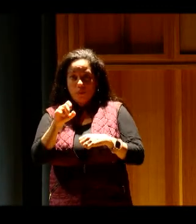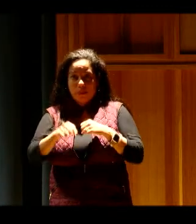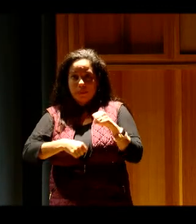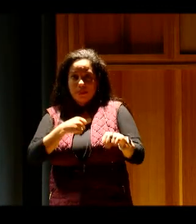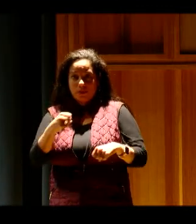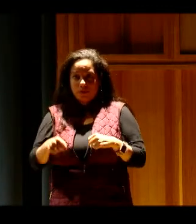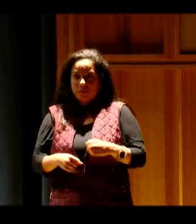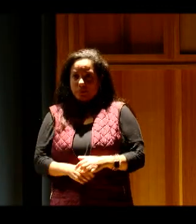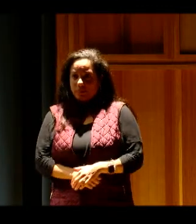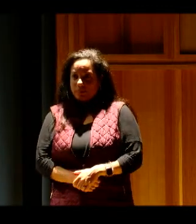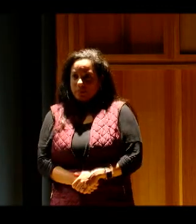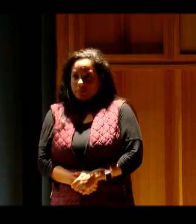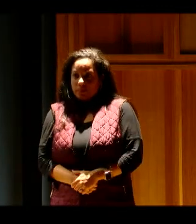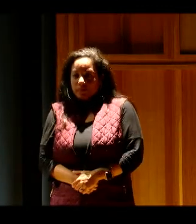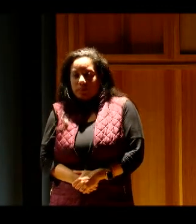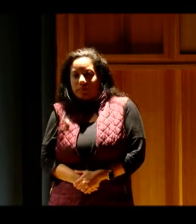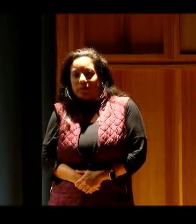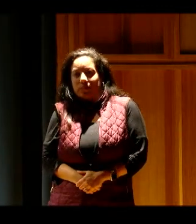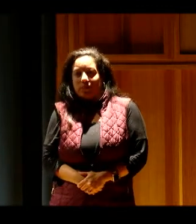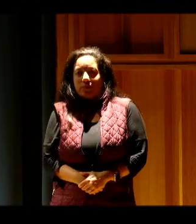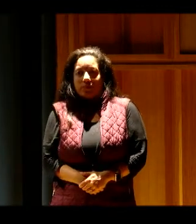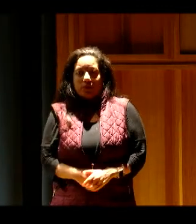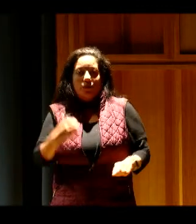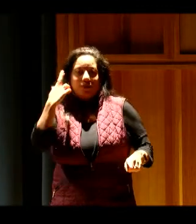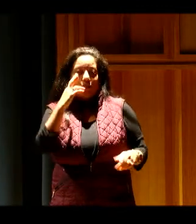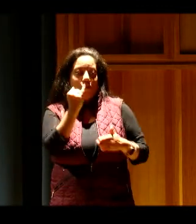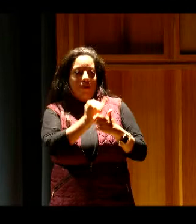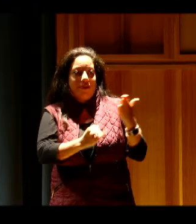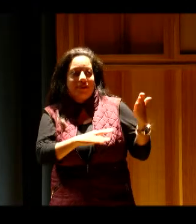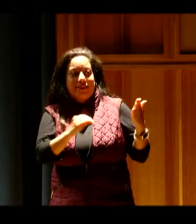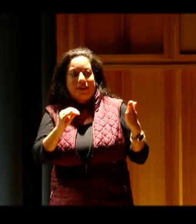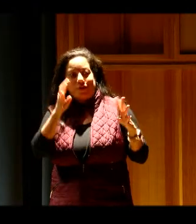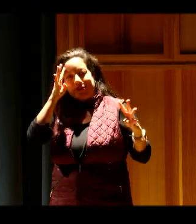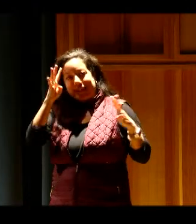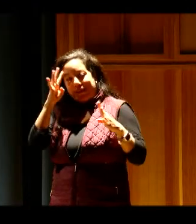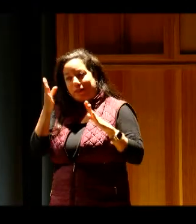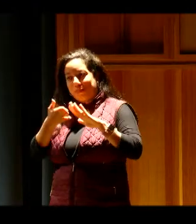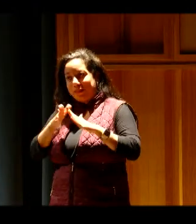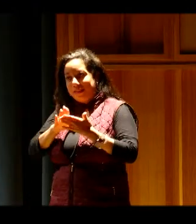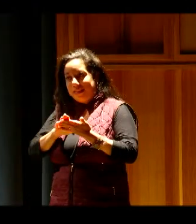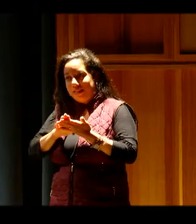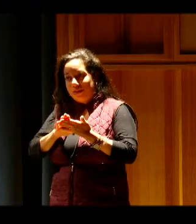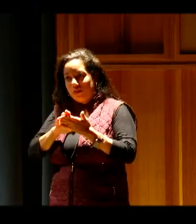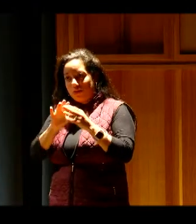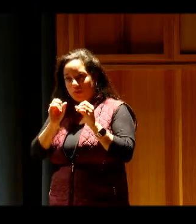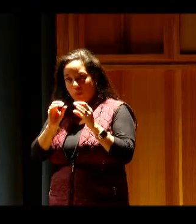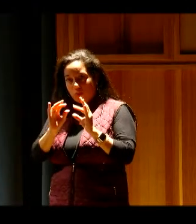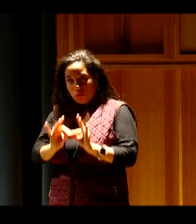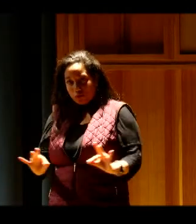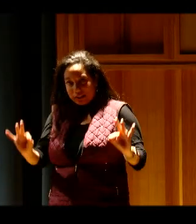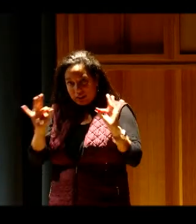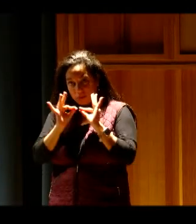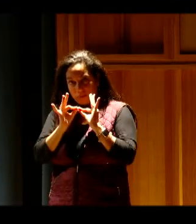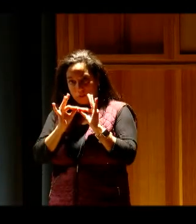Why the arts and the creative communities are so important. They are so critical to everything that we do now.